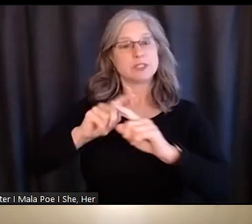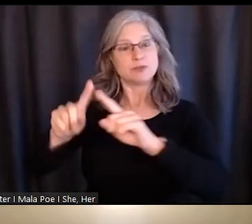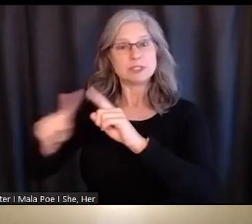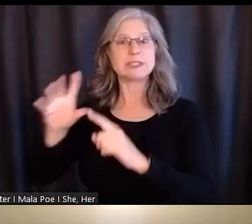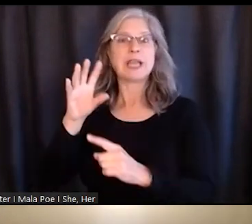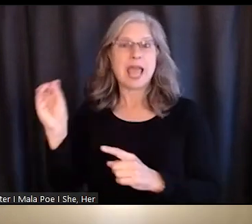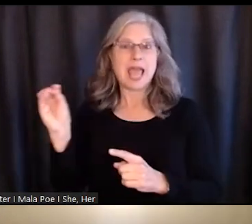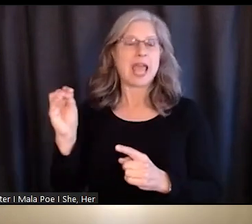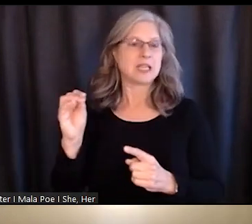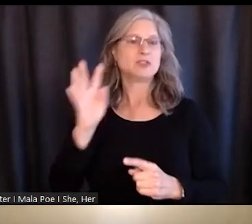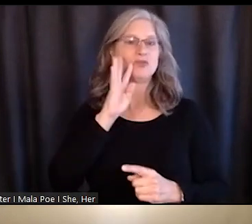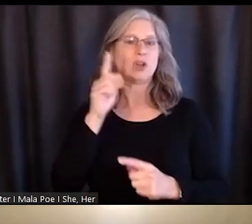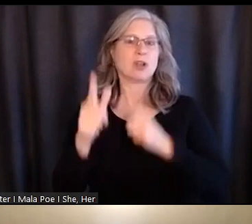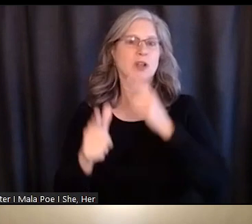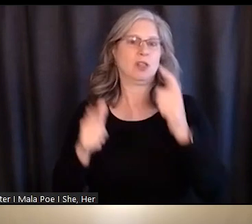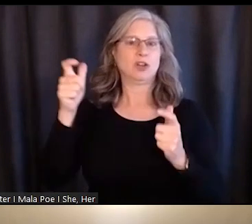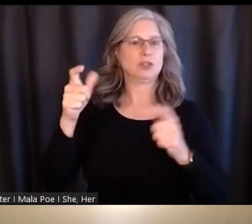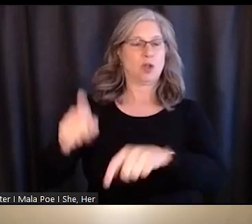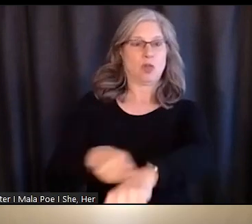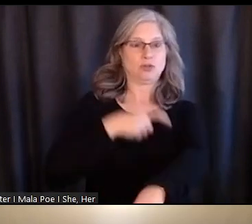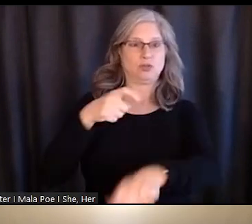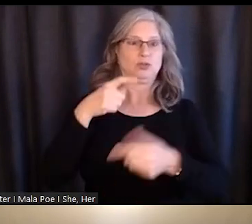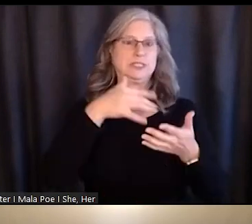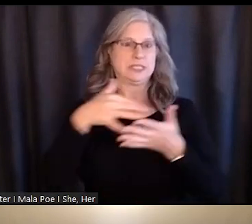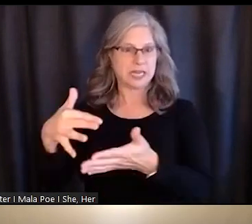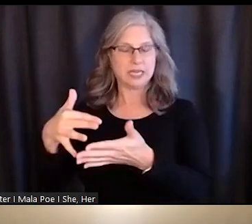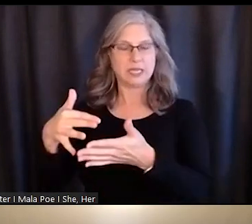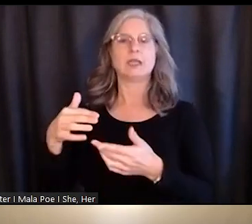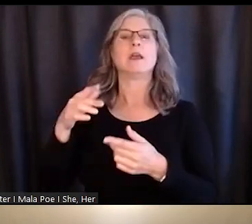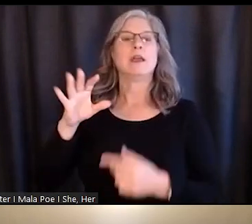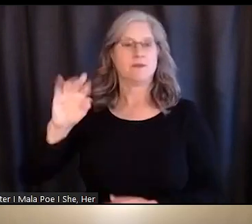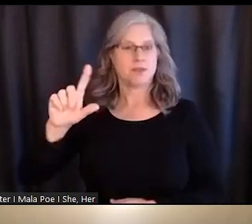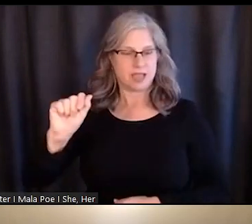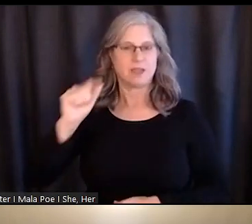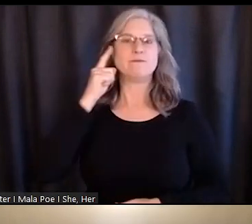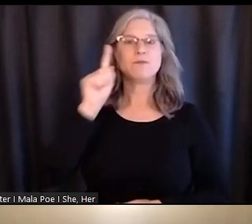Which is a large longitudinal study of language acquisition in children aged nine months to five years.